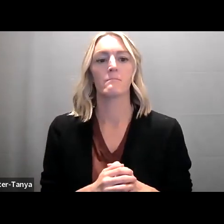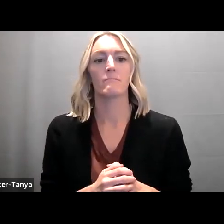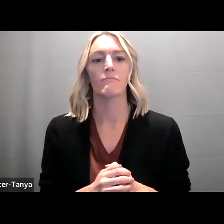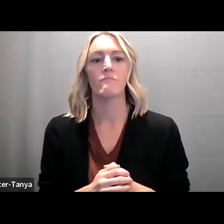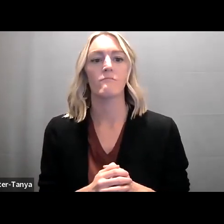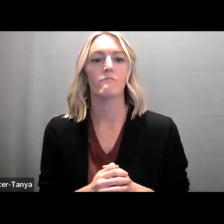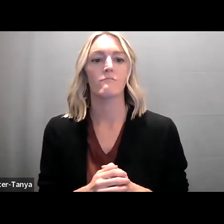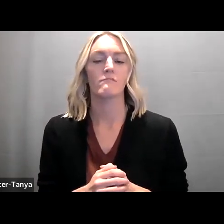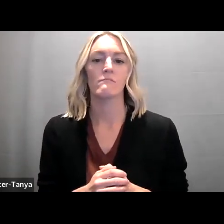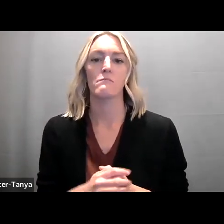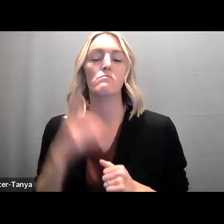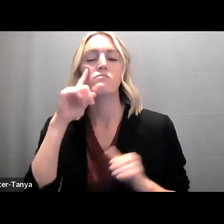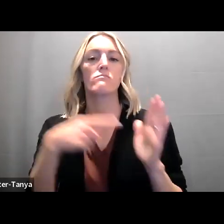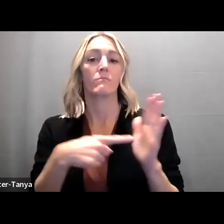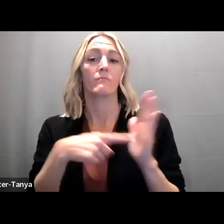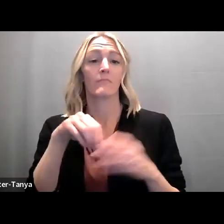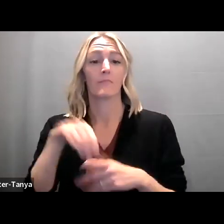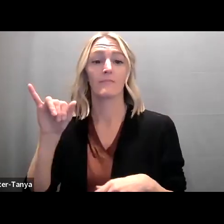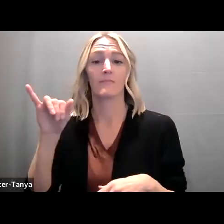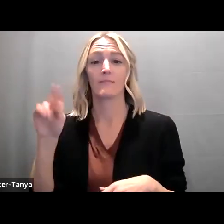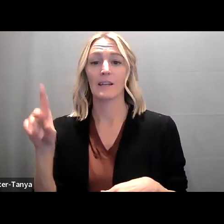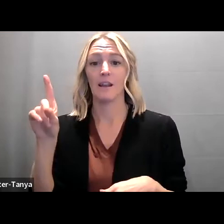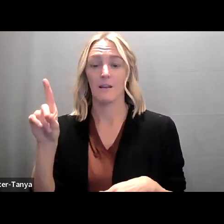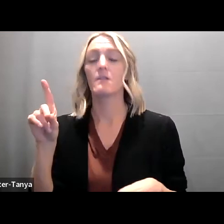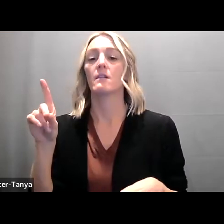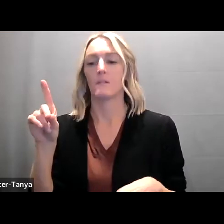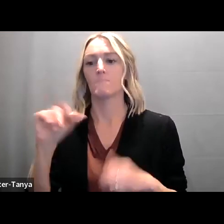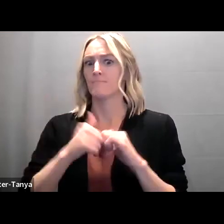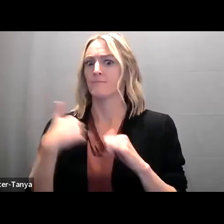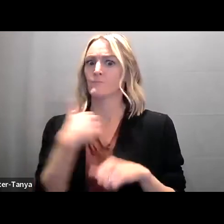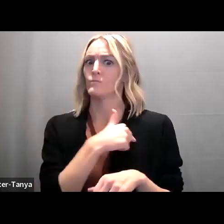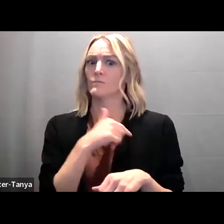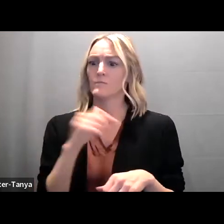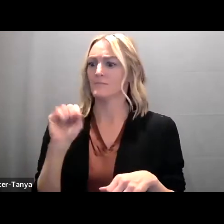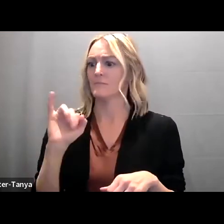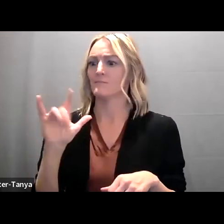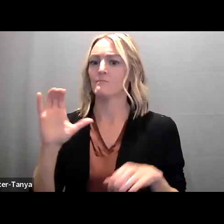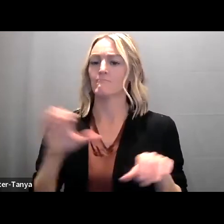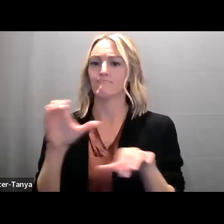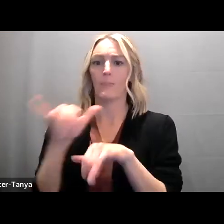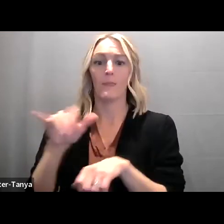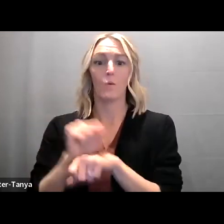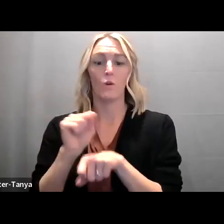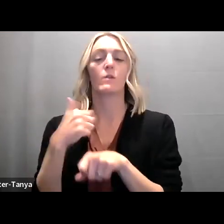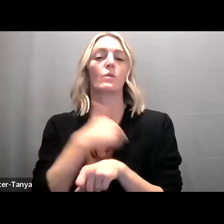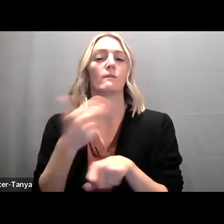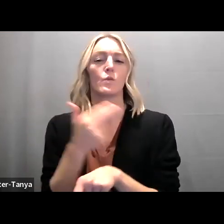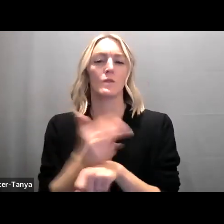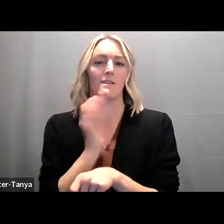For example Indiana one. Ways we have done that work a SILCK really utilizing our existing leadership programs.